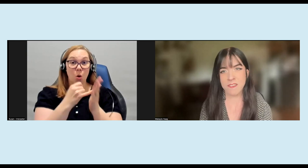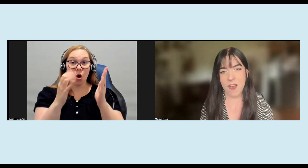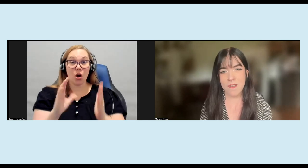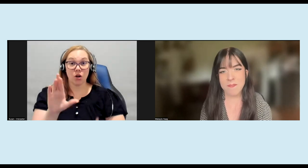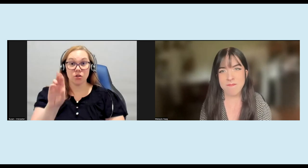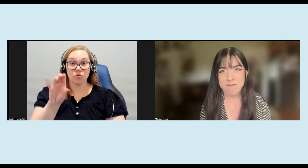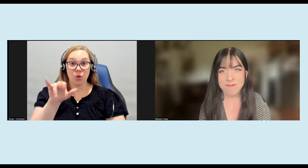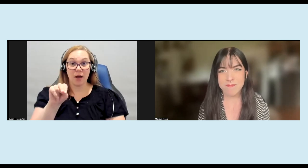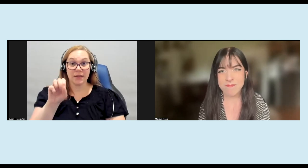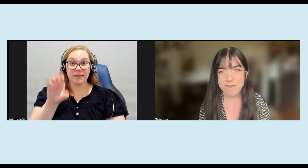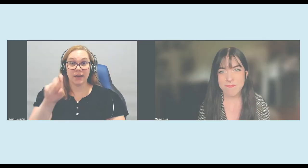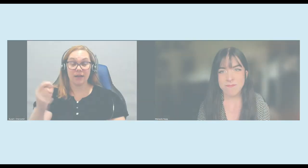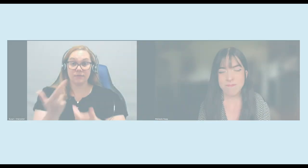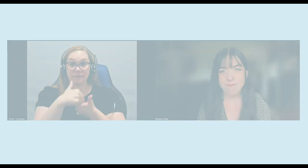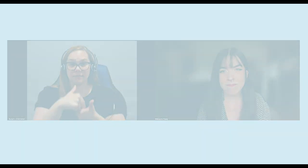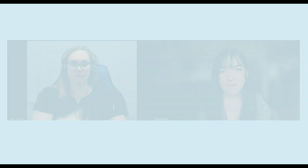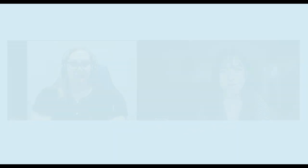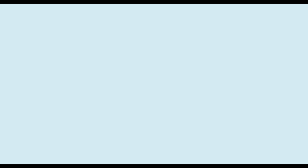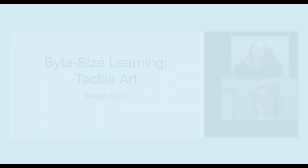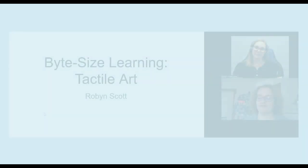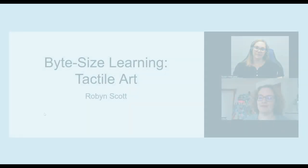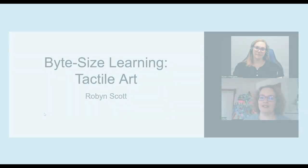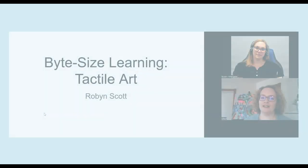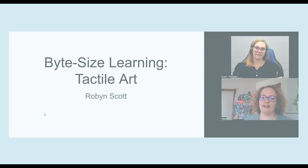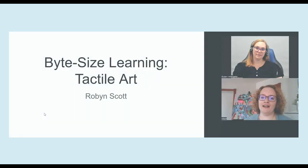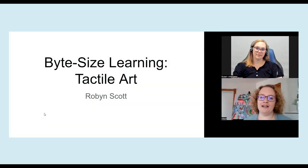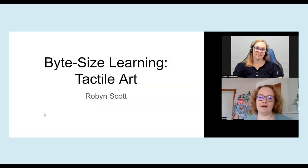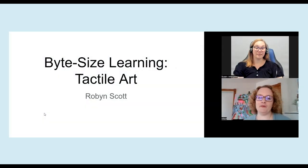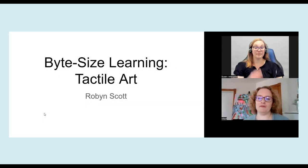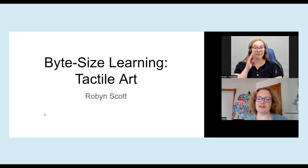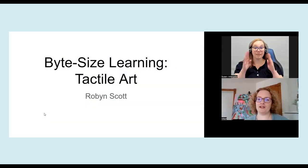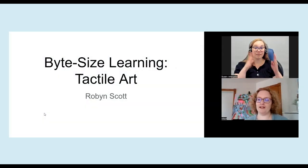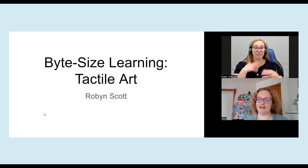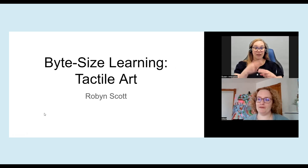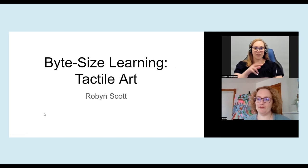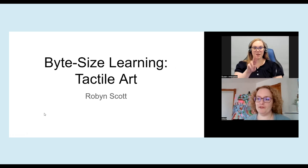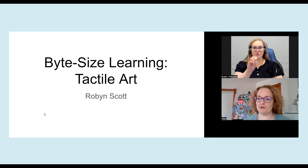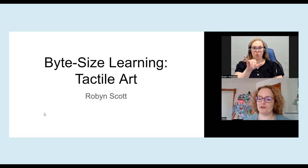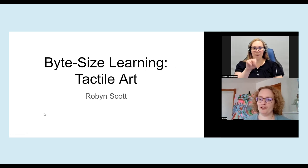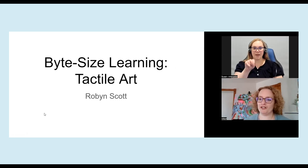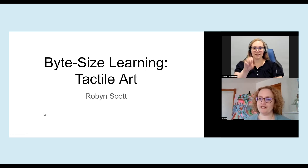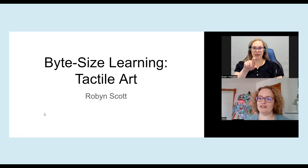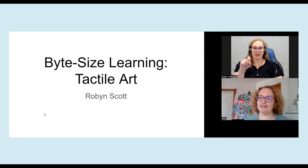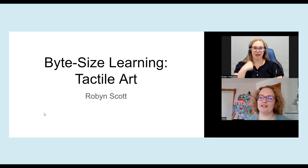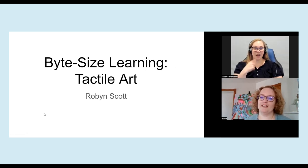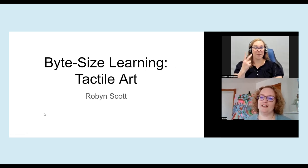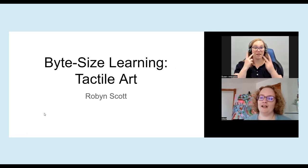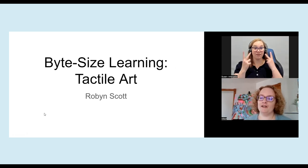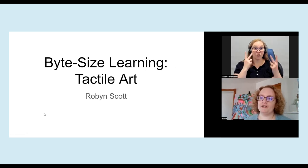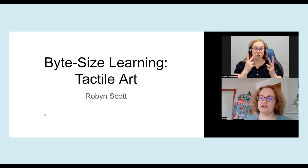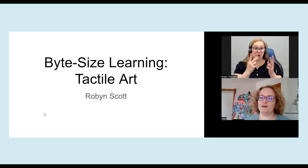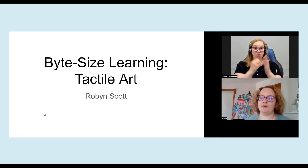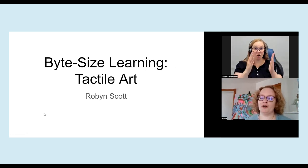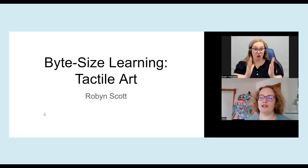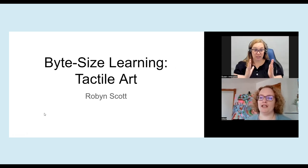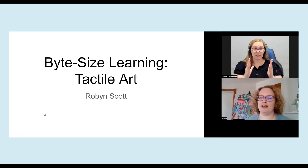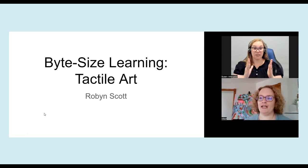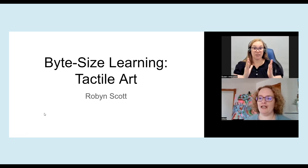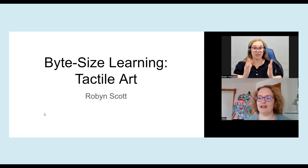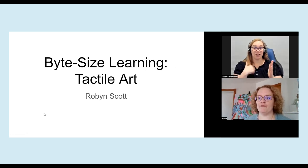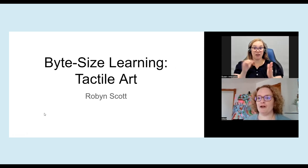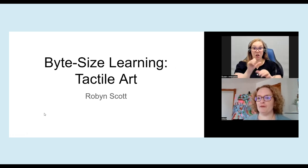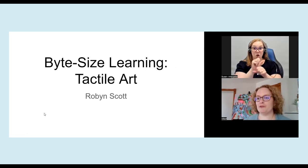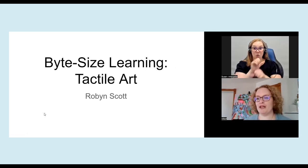Scott hi I'm Robin Scott I'm a visual artist I also work in Ink and fibers